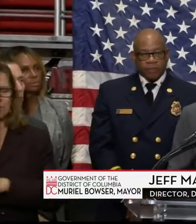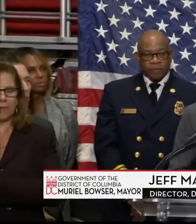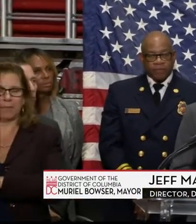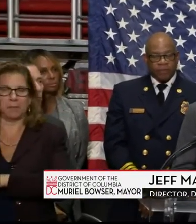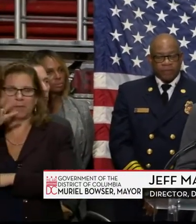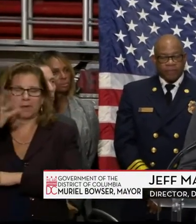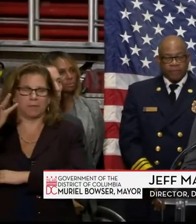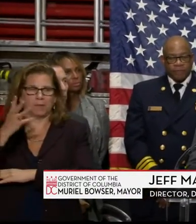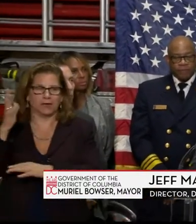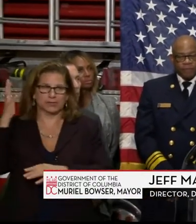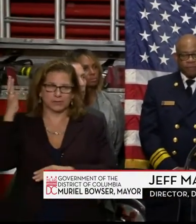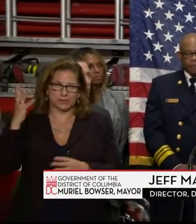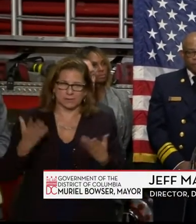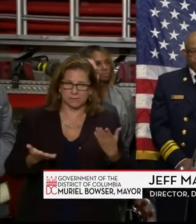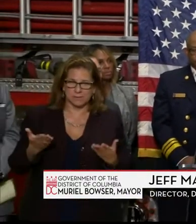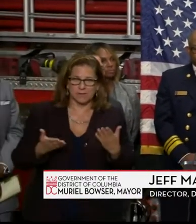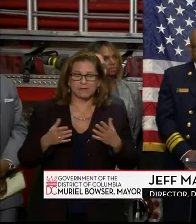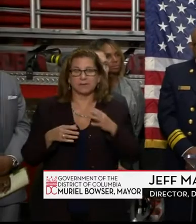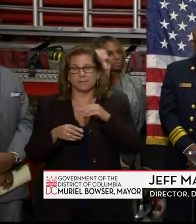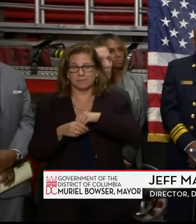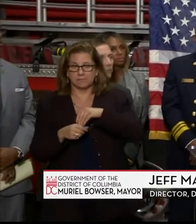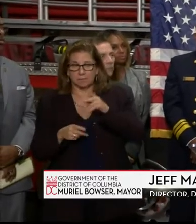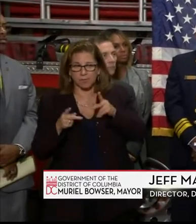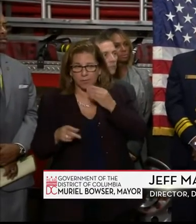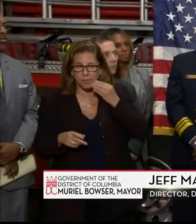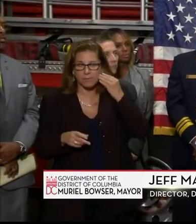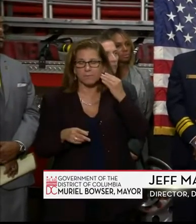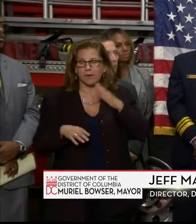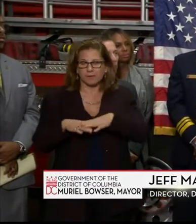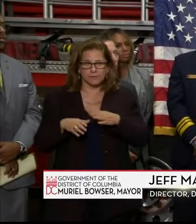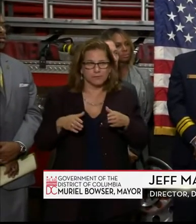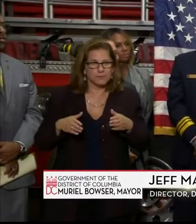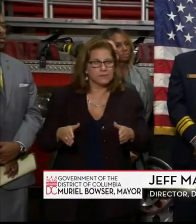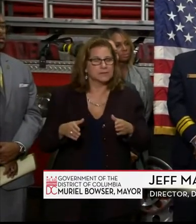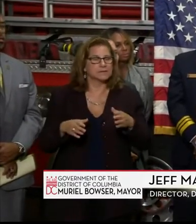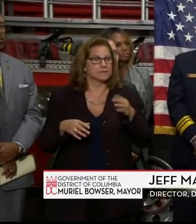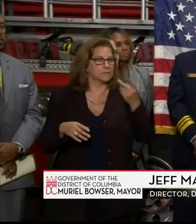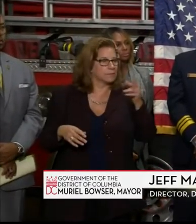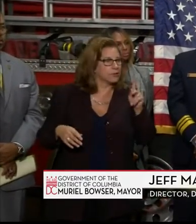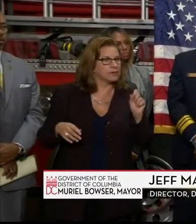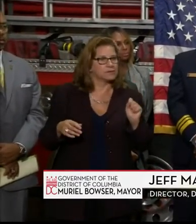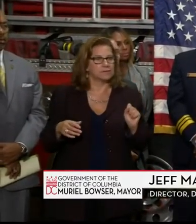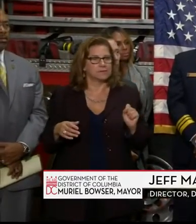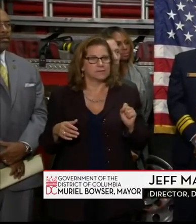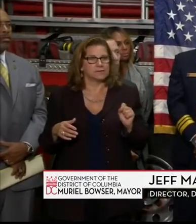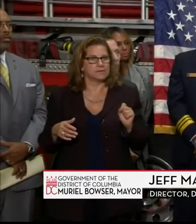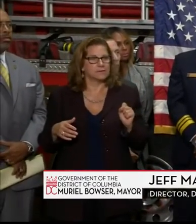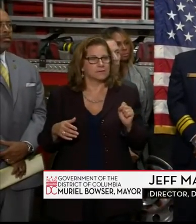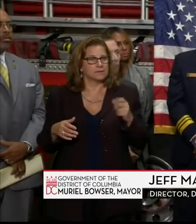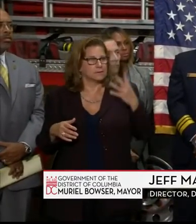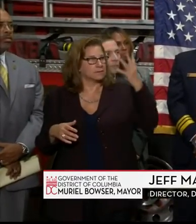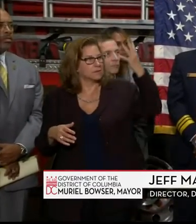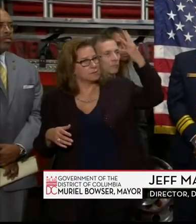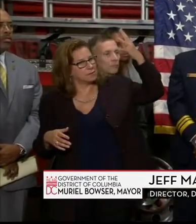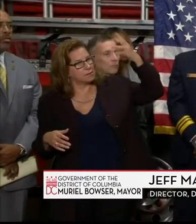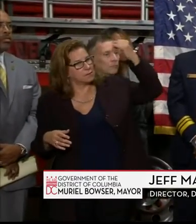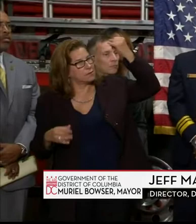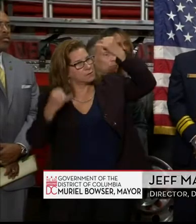CREWS ARE PREPARED TO ADDRESS ANY DOWNED TREES, TREE LIMBS THAT ARE POTENTIALLY IMPACTING POWER LINES, WE WILL WORK VERY